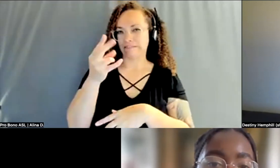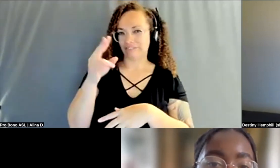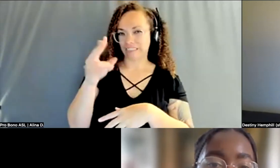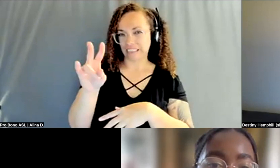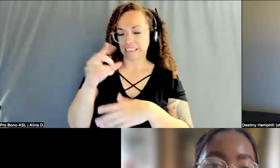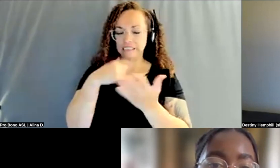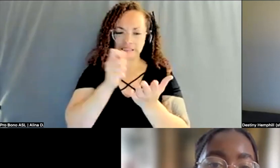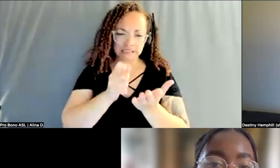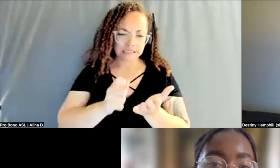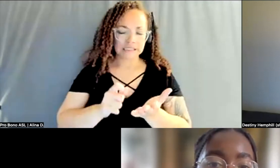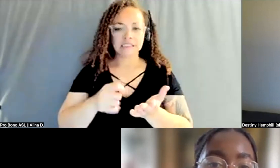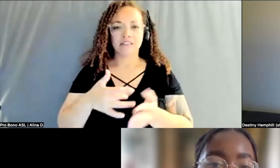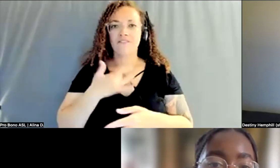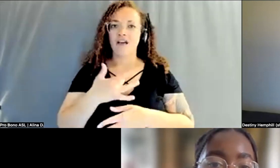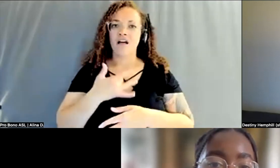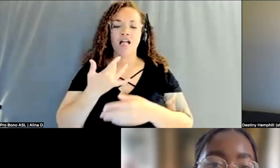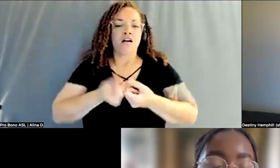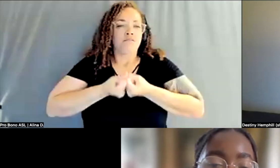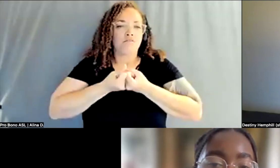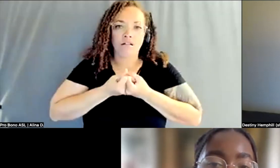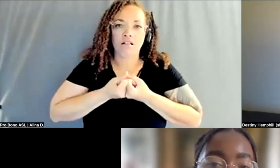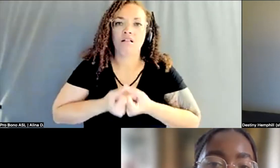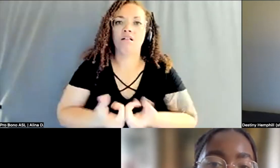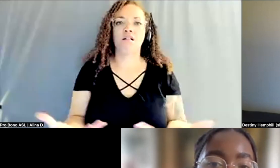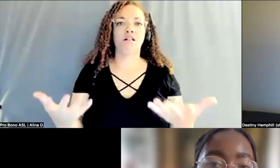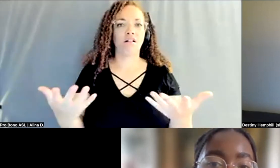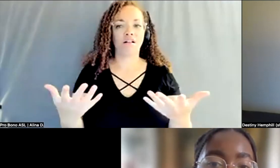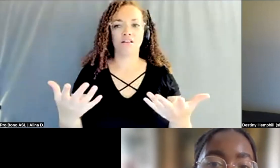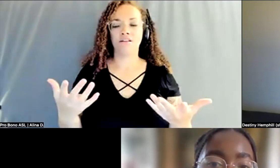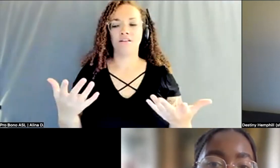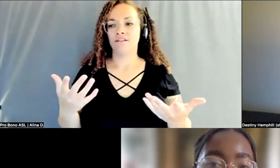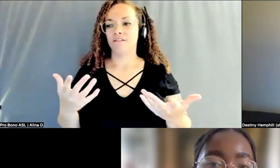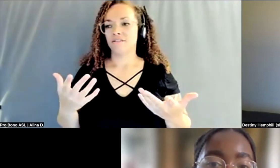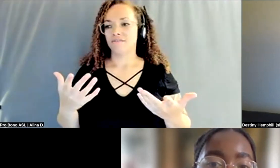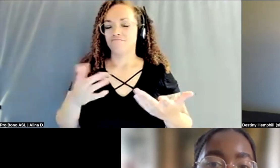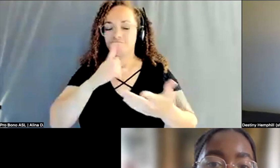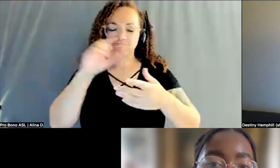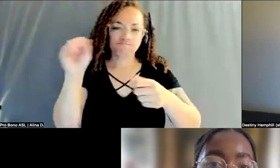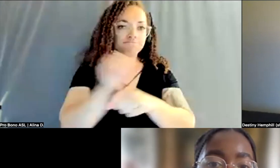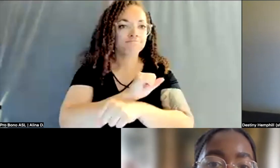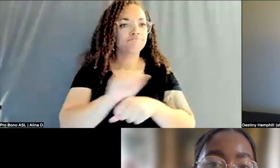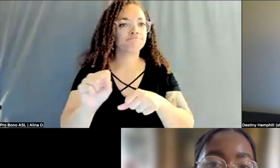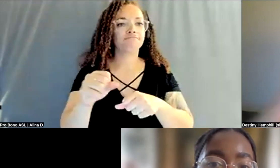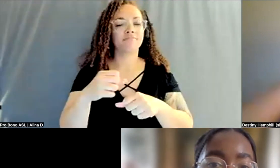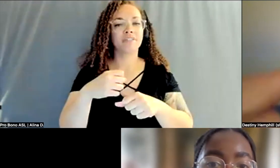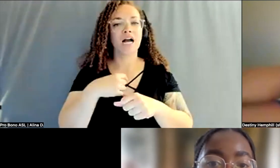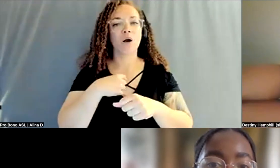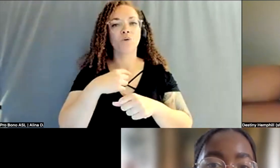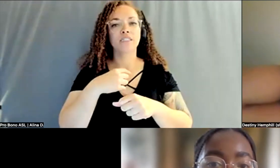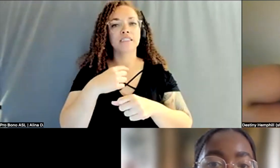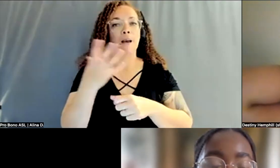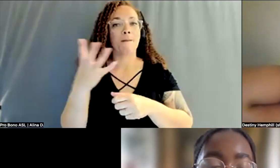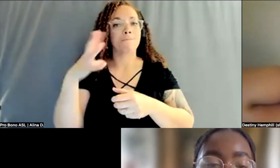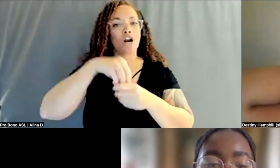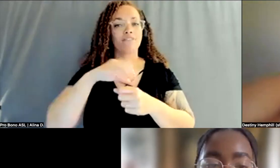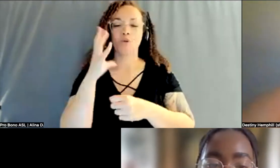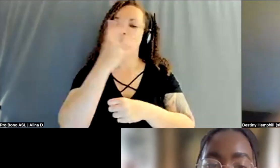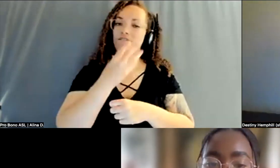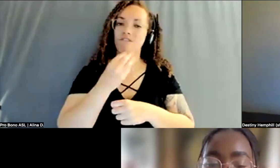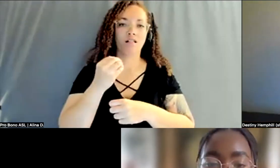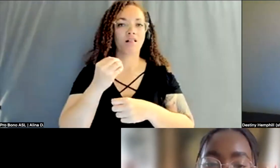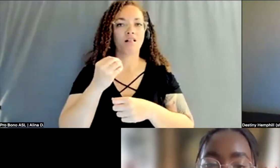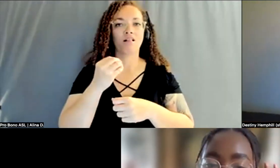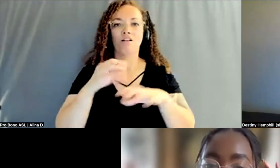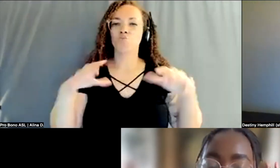And so I was part of a really beautiful coalition of community organizers in Durham (NC). And